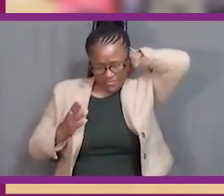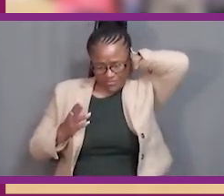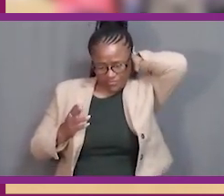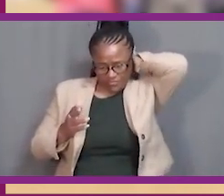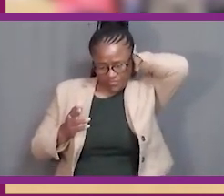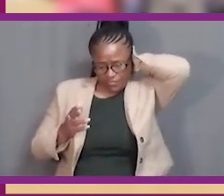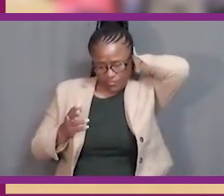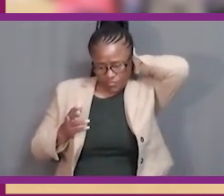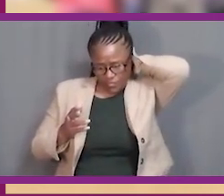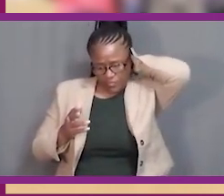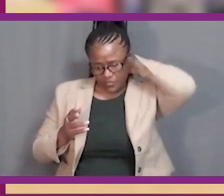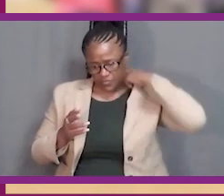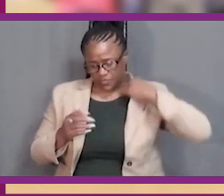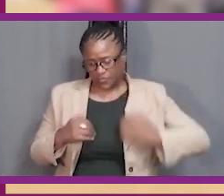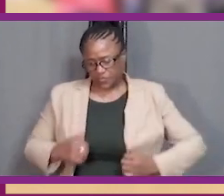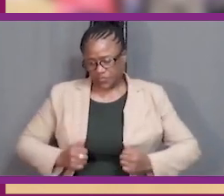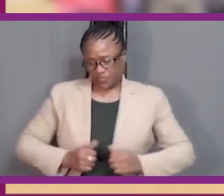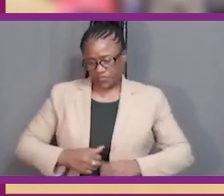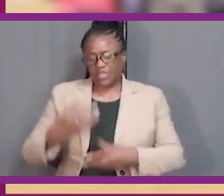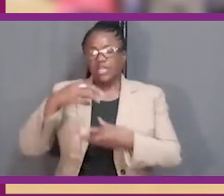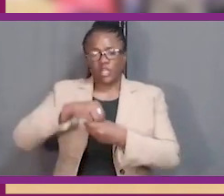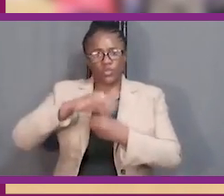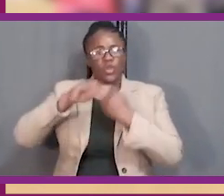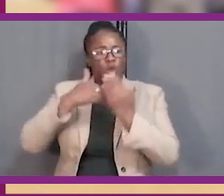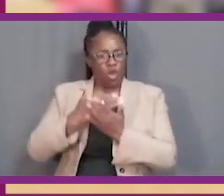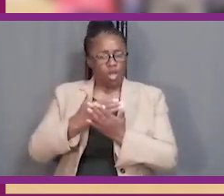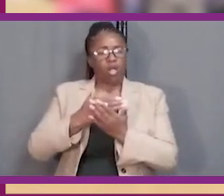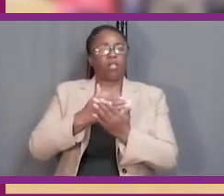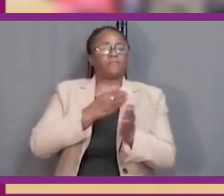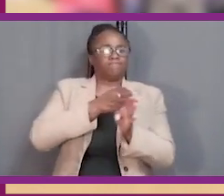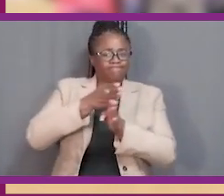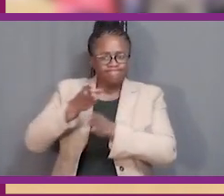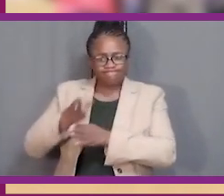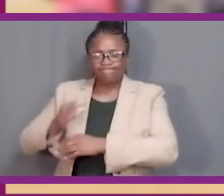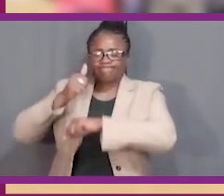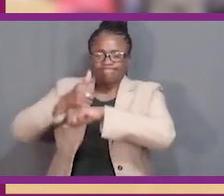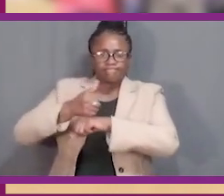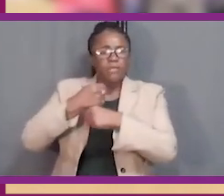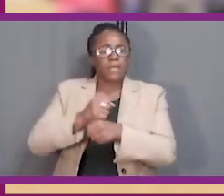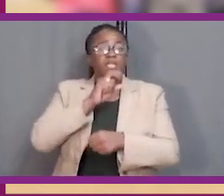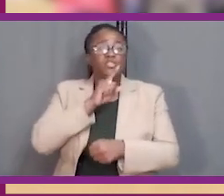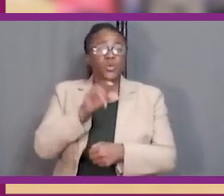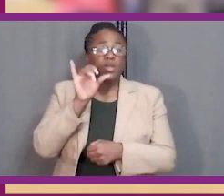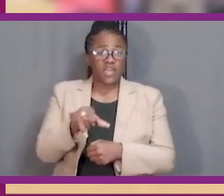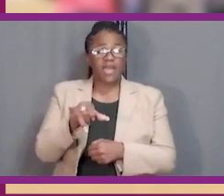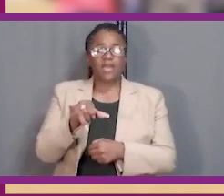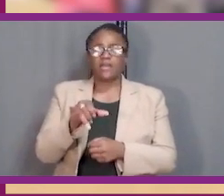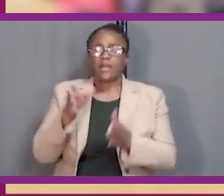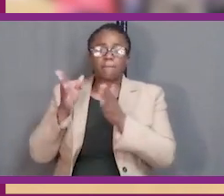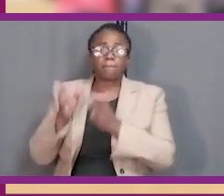and ensuring that the capacity of persons with disabilities in these other countries are built.